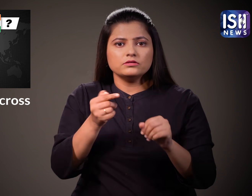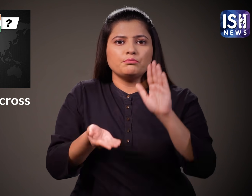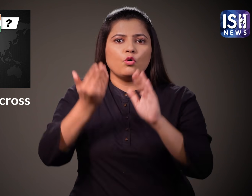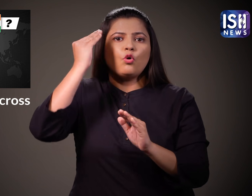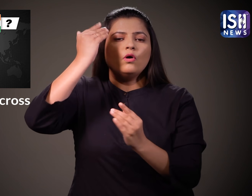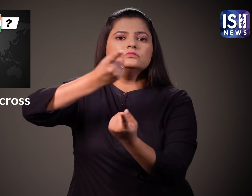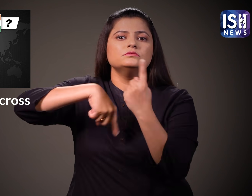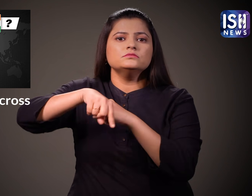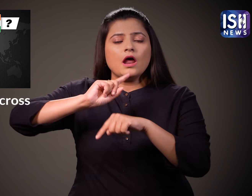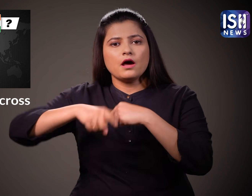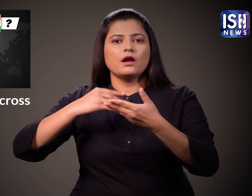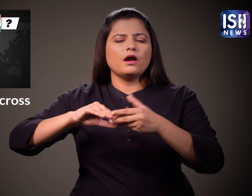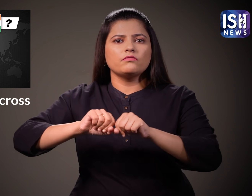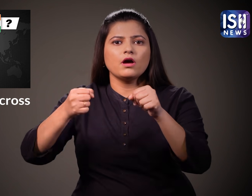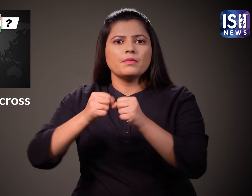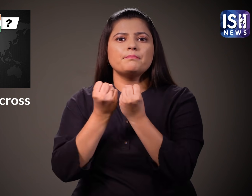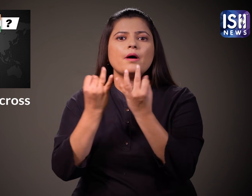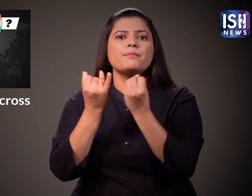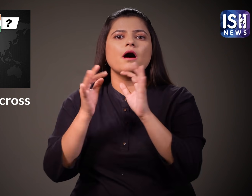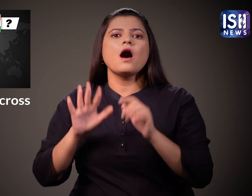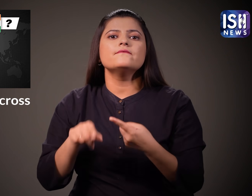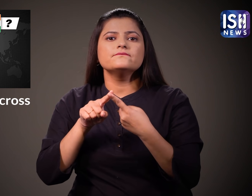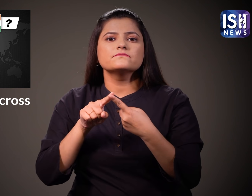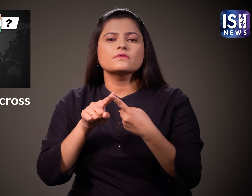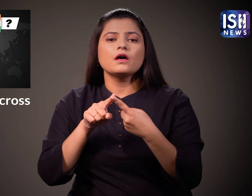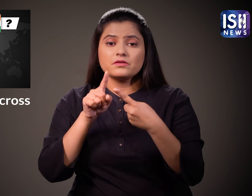This is one reason for divorce.